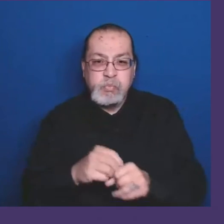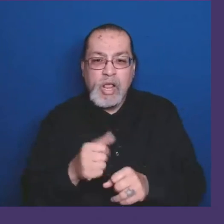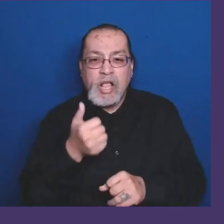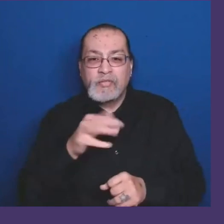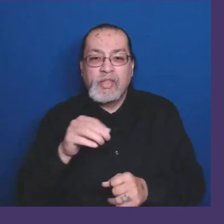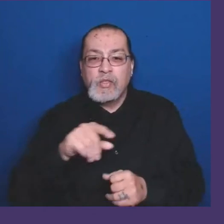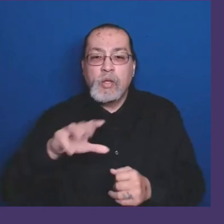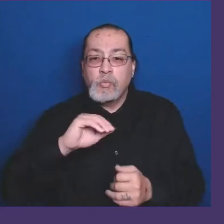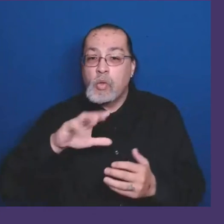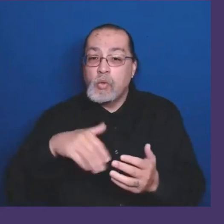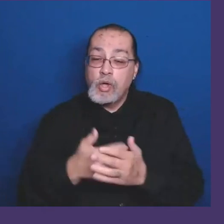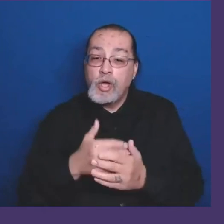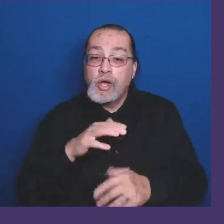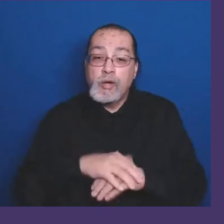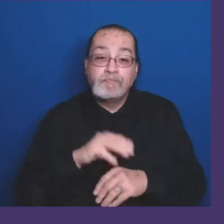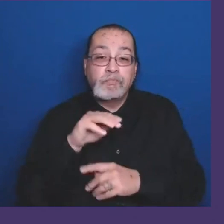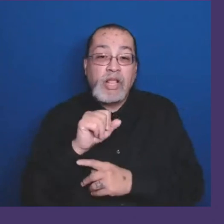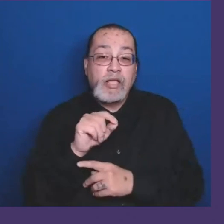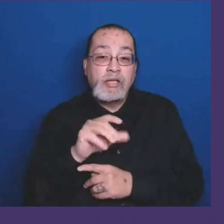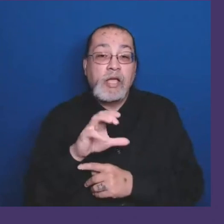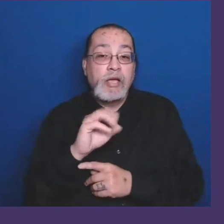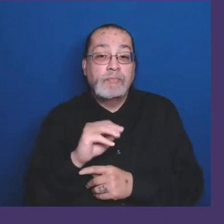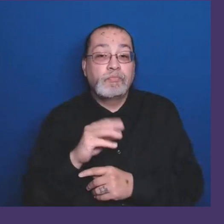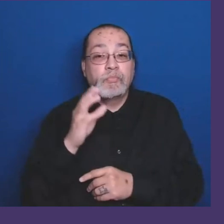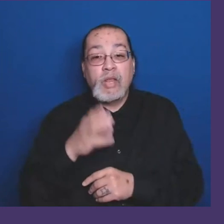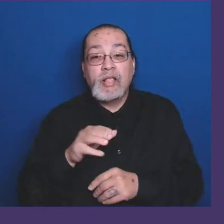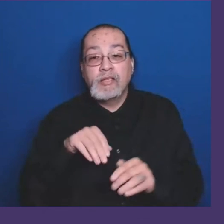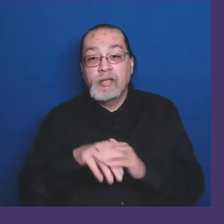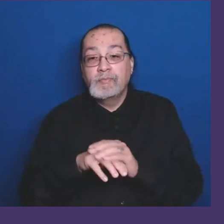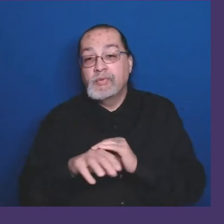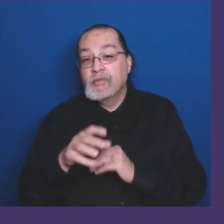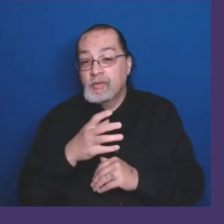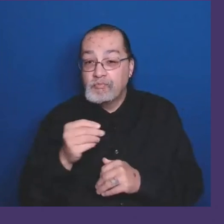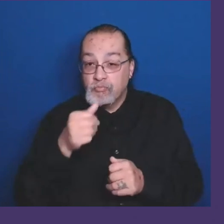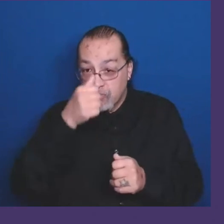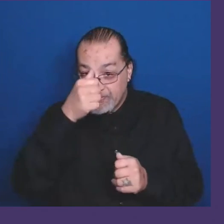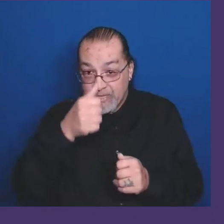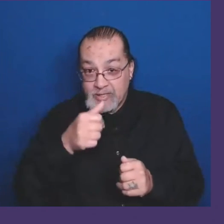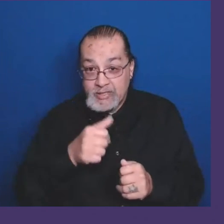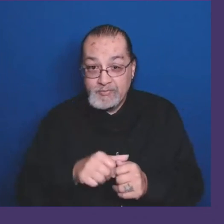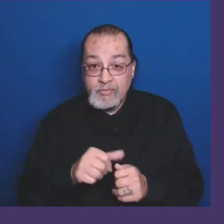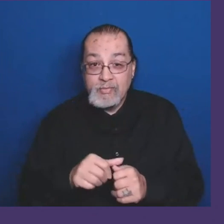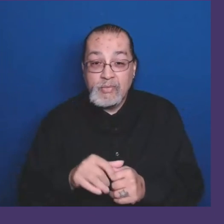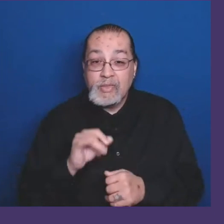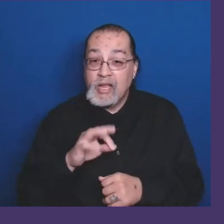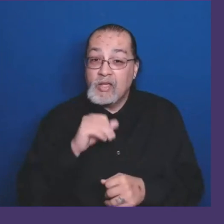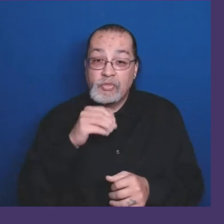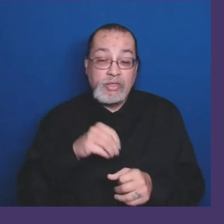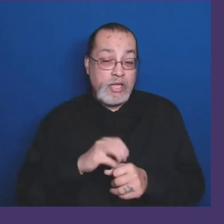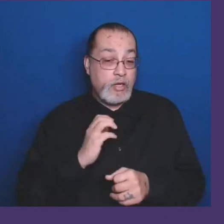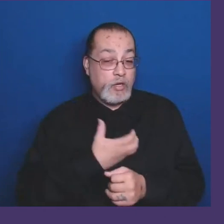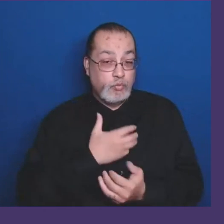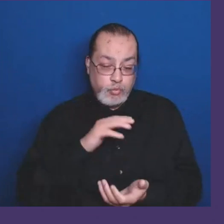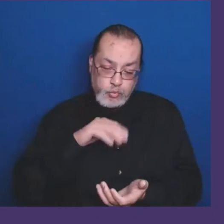Remember, if you're not in our cool gang today, there's a chance that you will be in